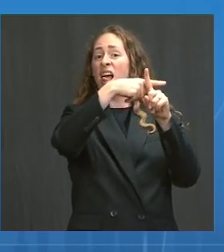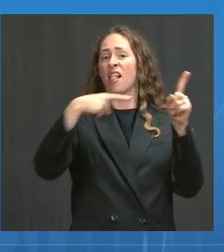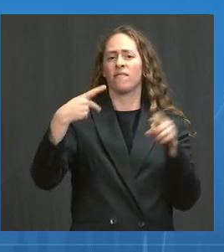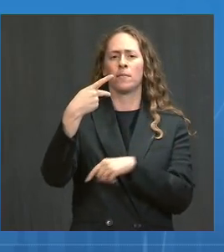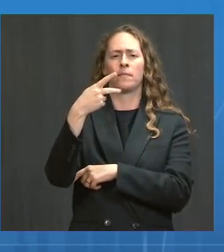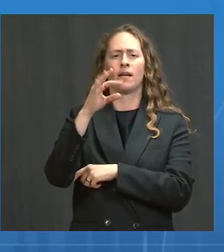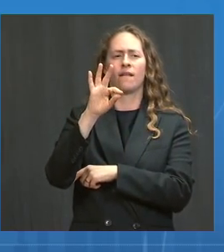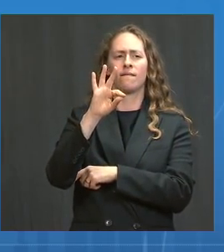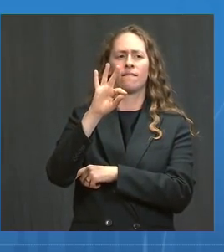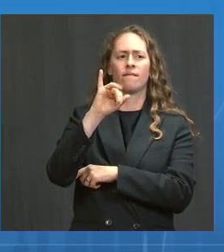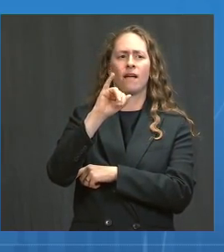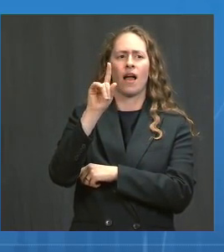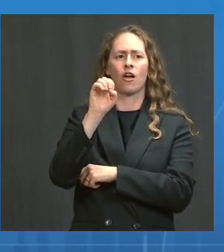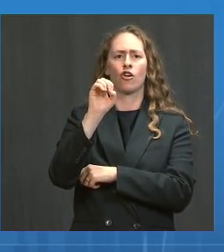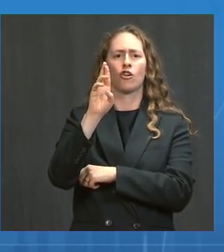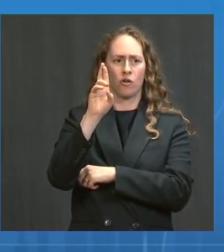and donate to 100 countries in need.